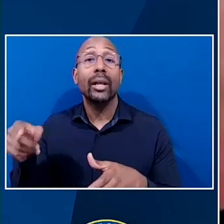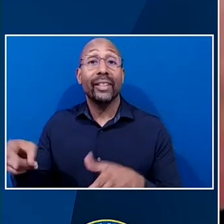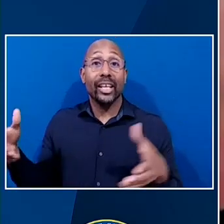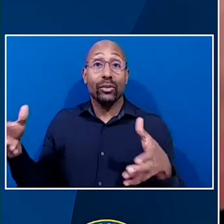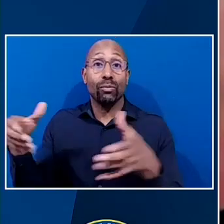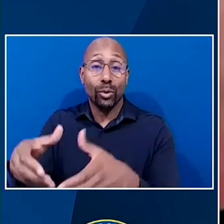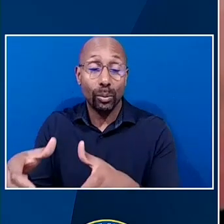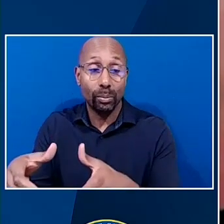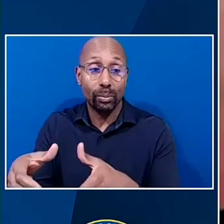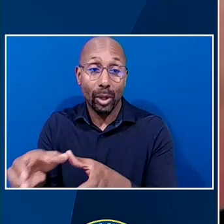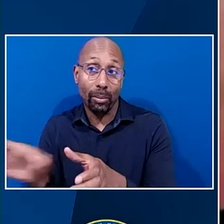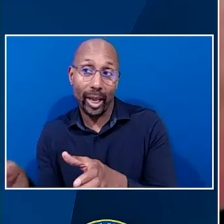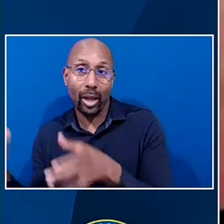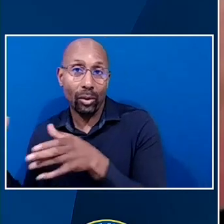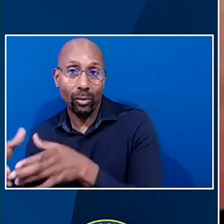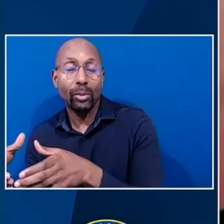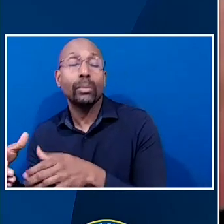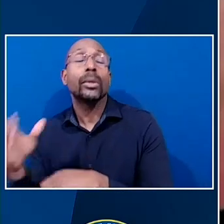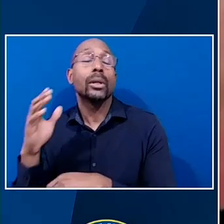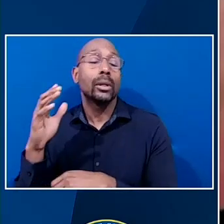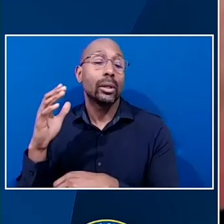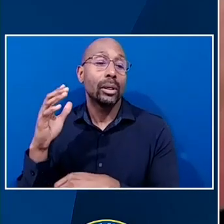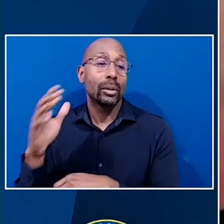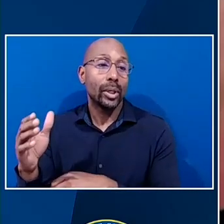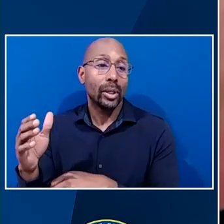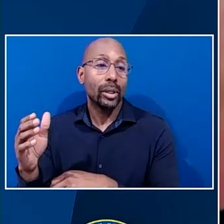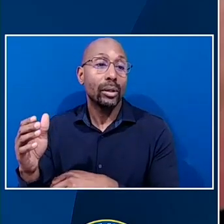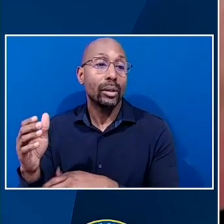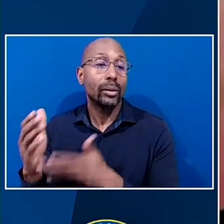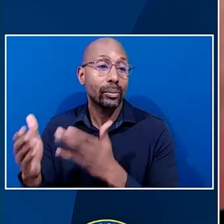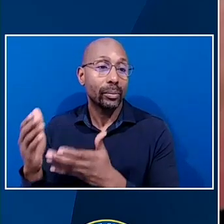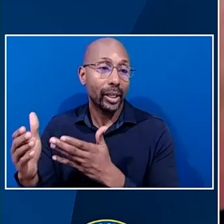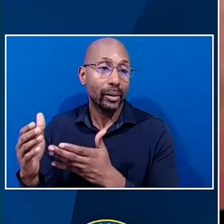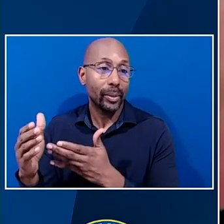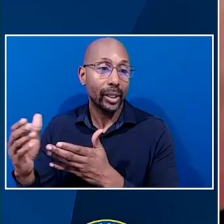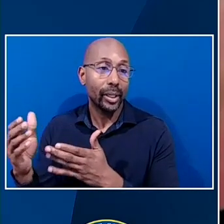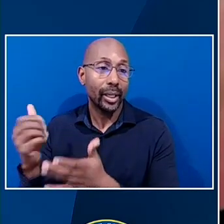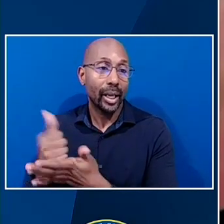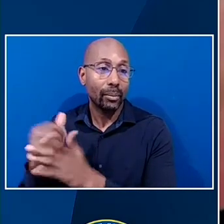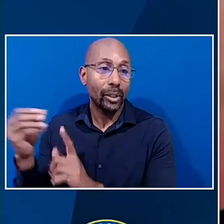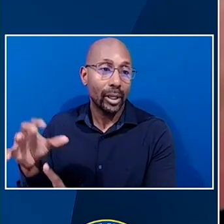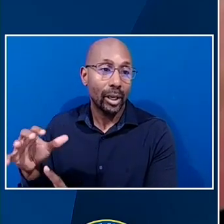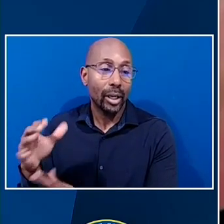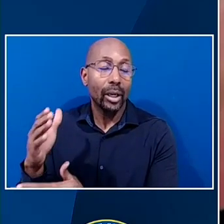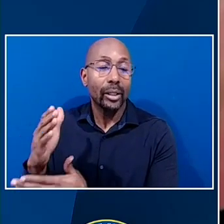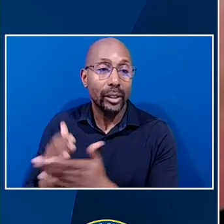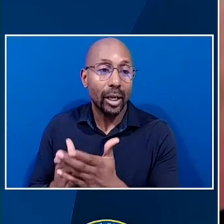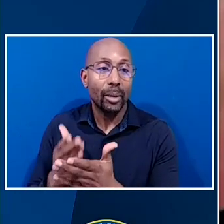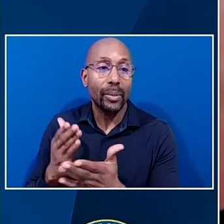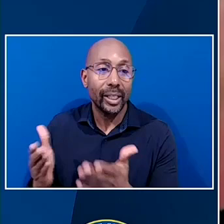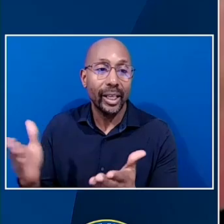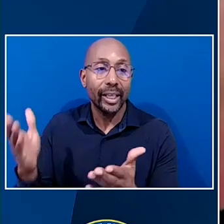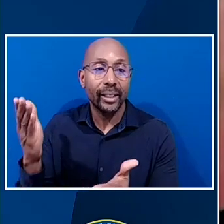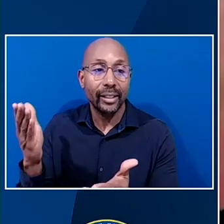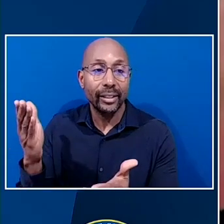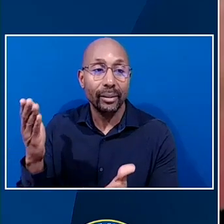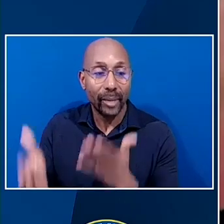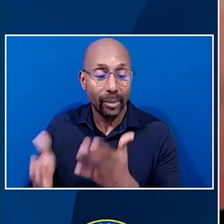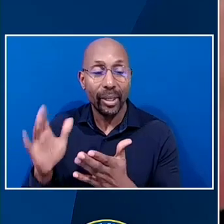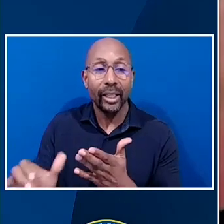institutional considerations so that we can be aware of them and well prepared for the conversation that we will all have